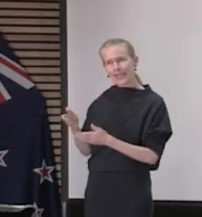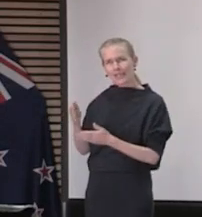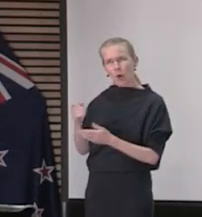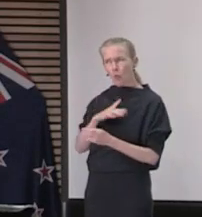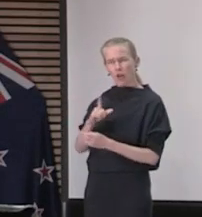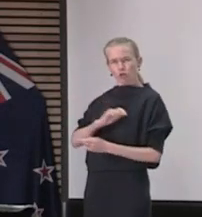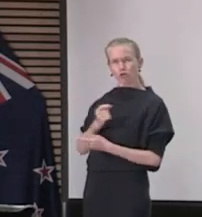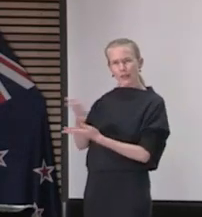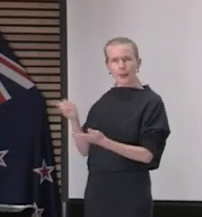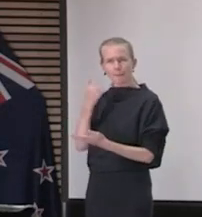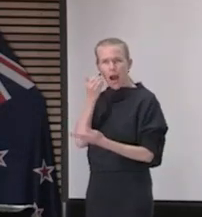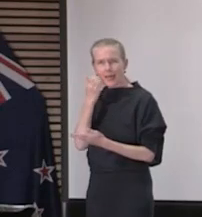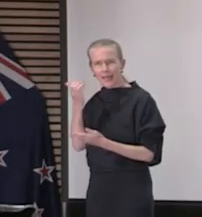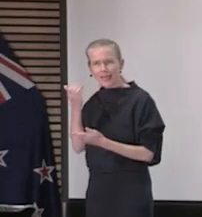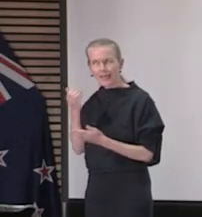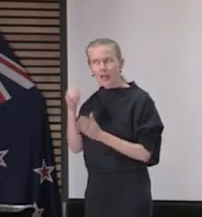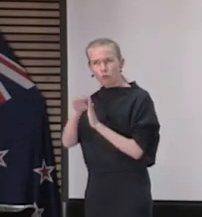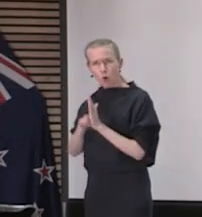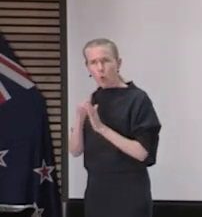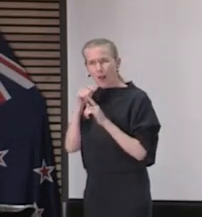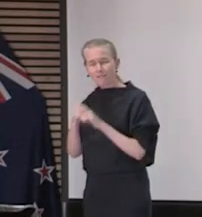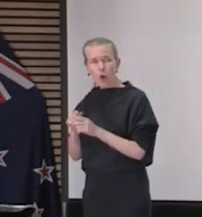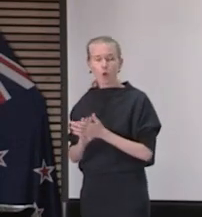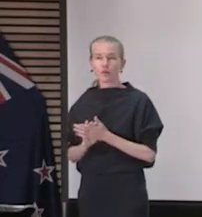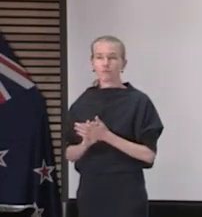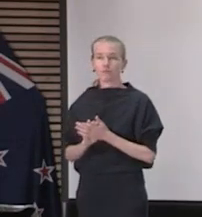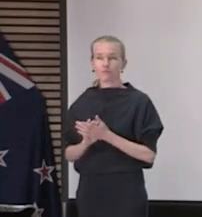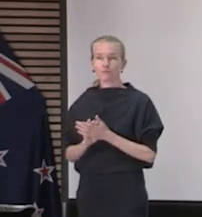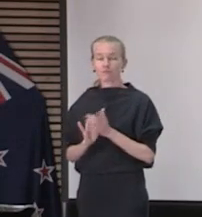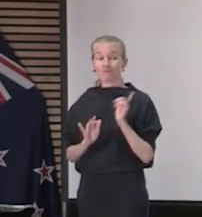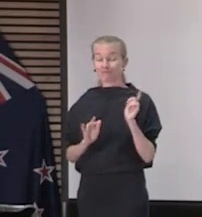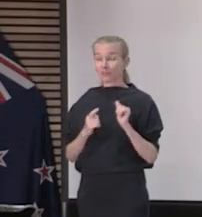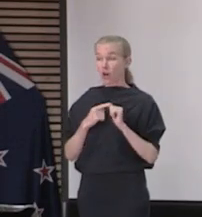Because the rulesare - stay away from eachother. Not come in contactwith one another.